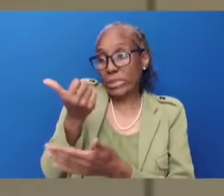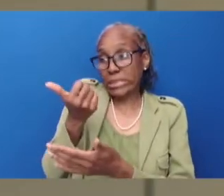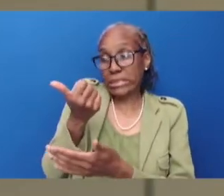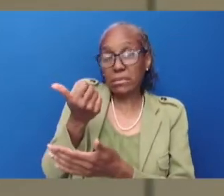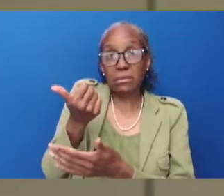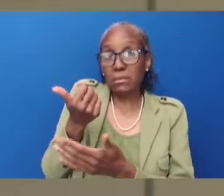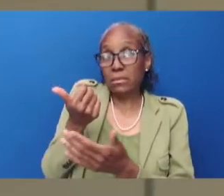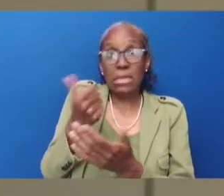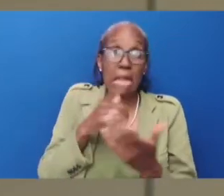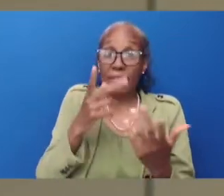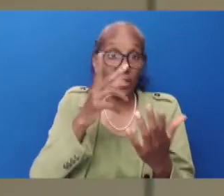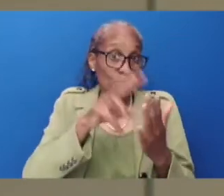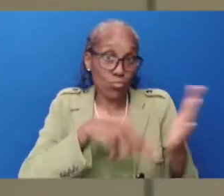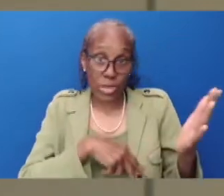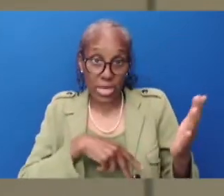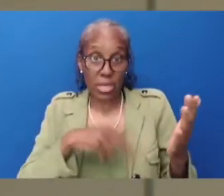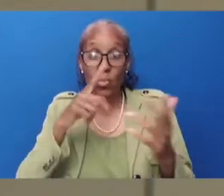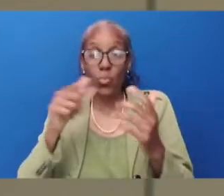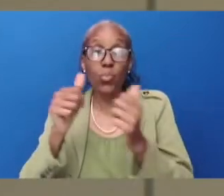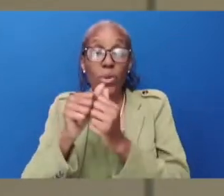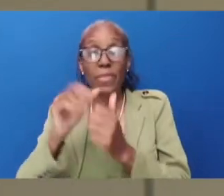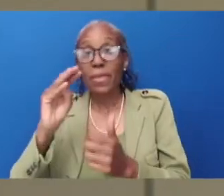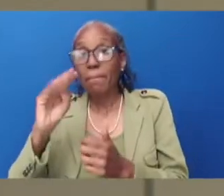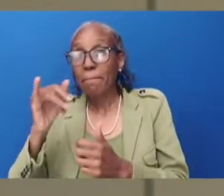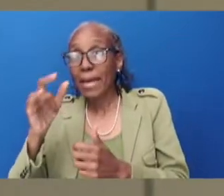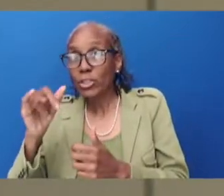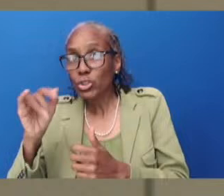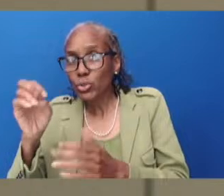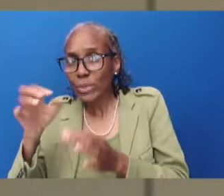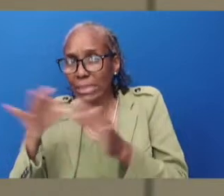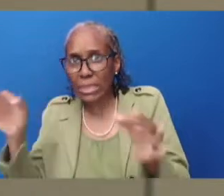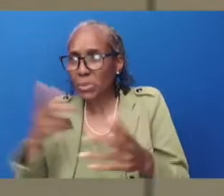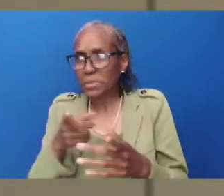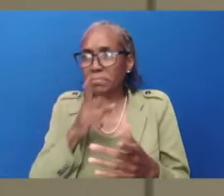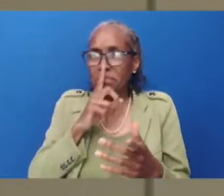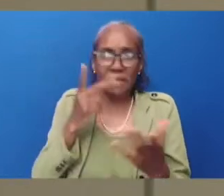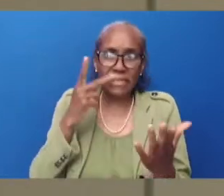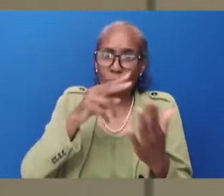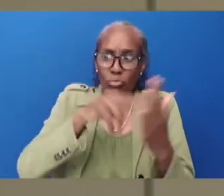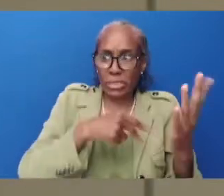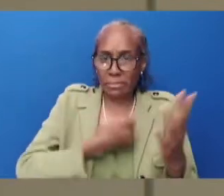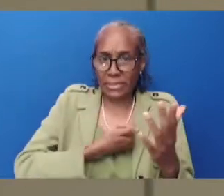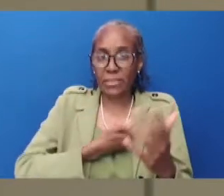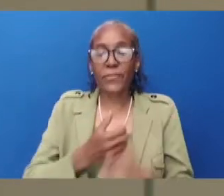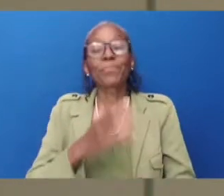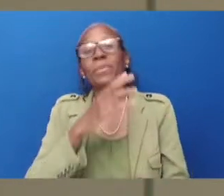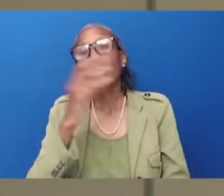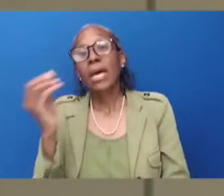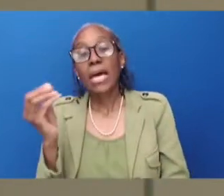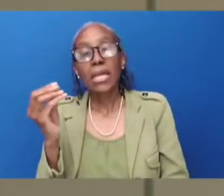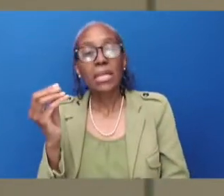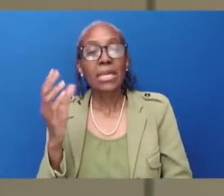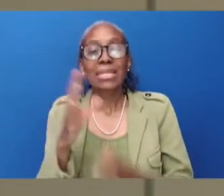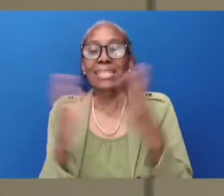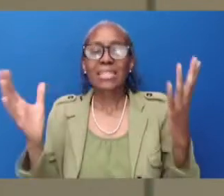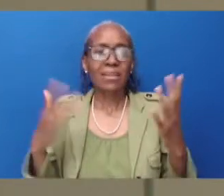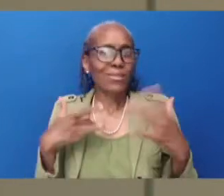AND DENA HAS THE LATEST VERSION,